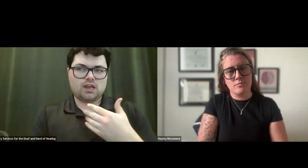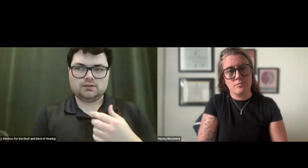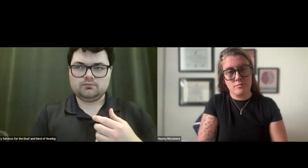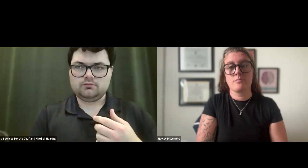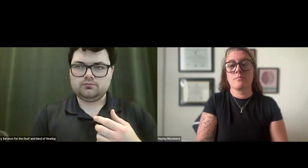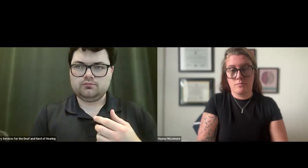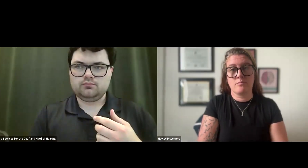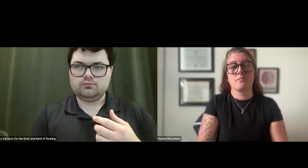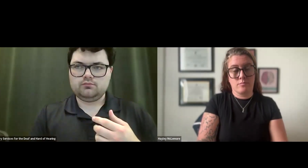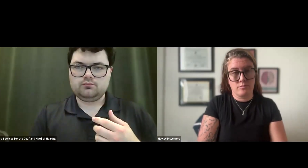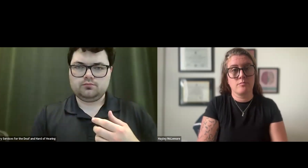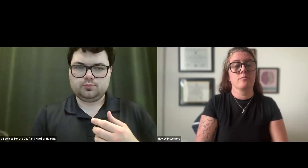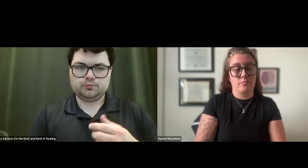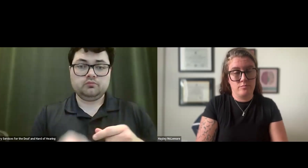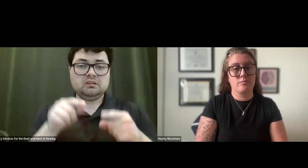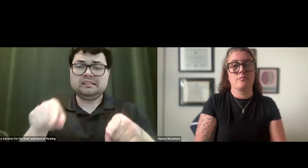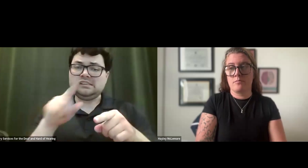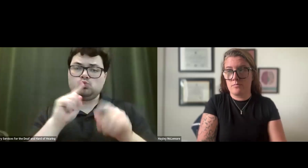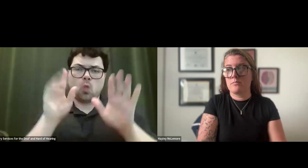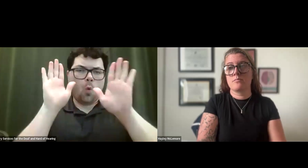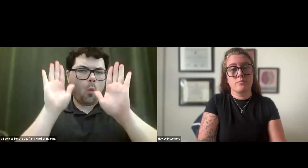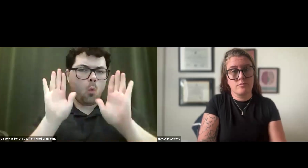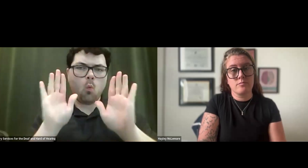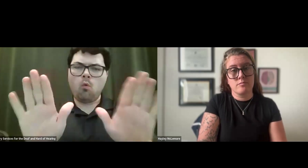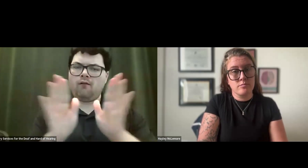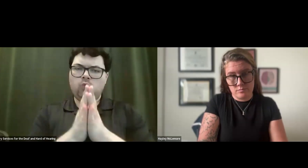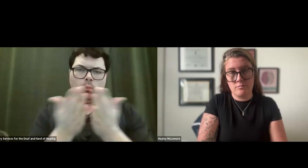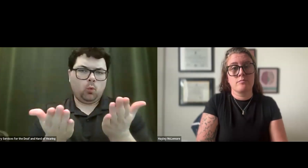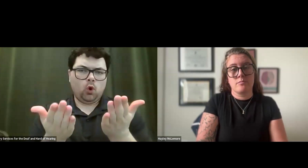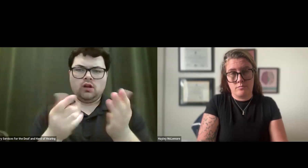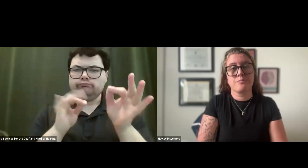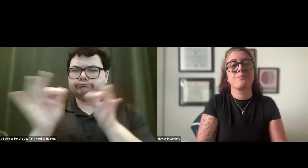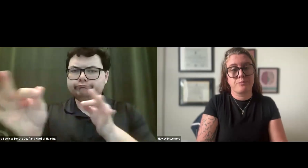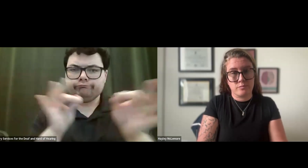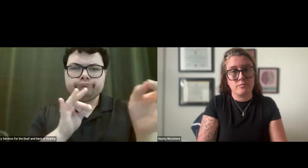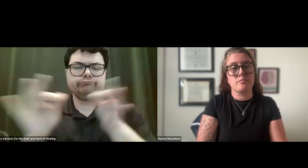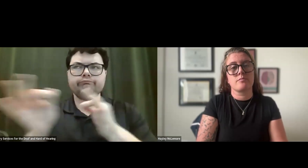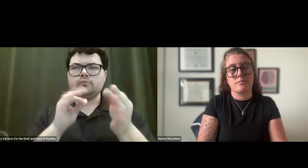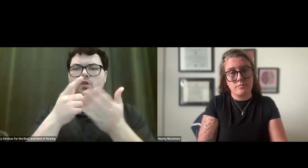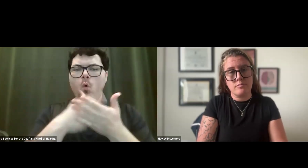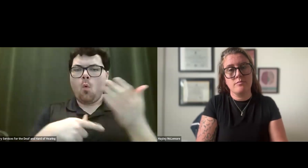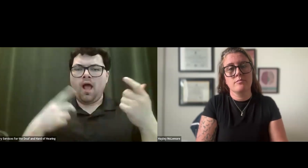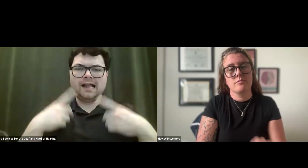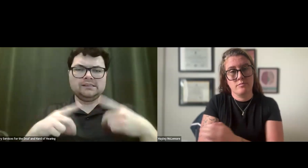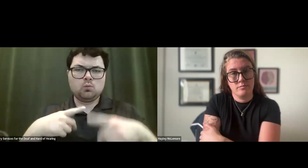And that was by the Depression Project. This book was so wonderful.